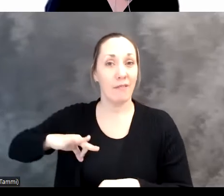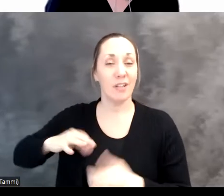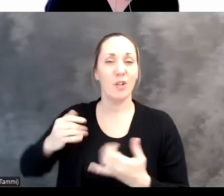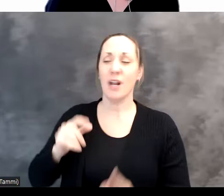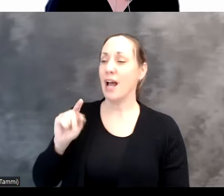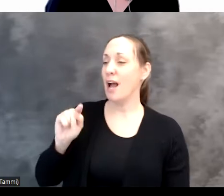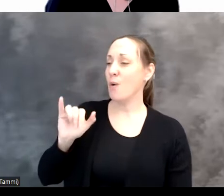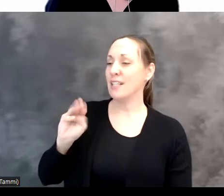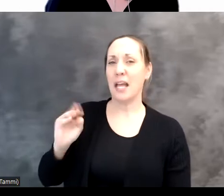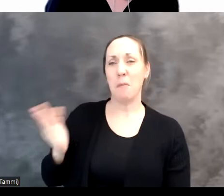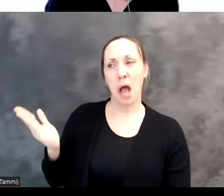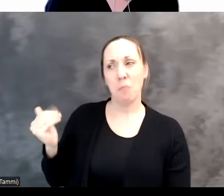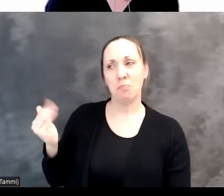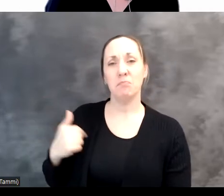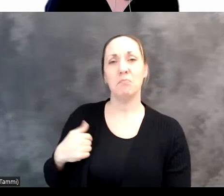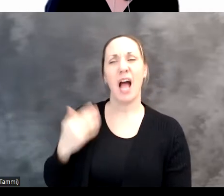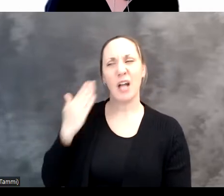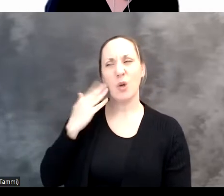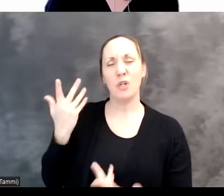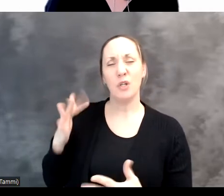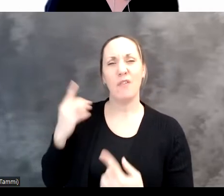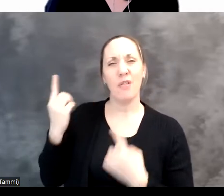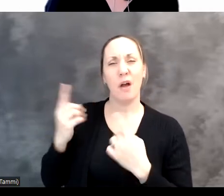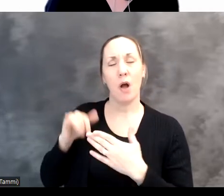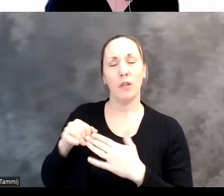be able to benefit from it. So I want to bring you in here,